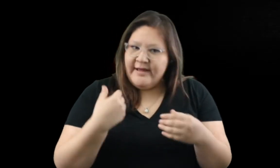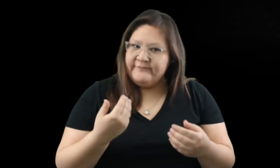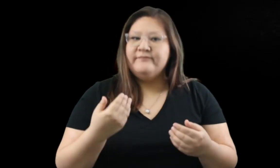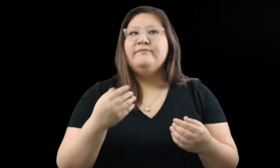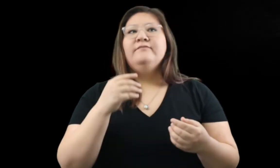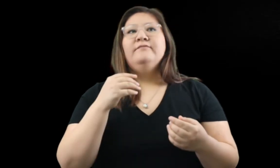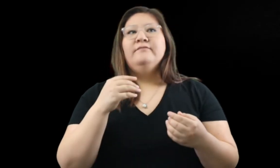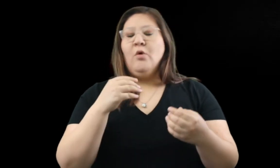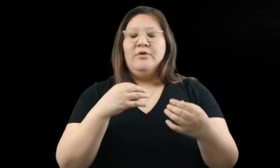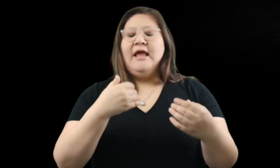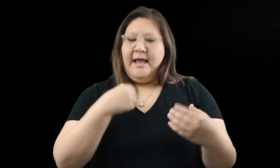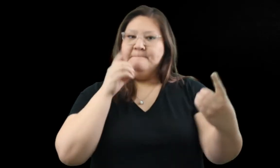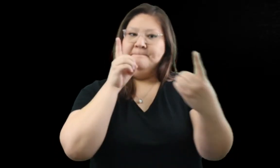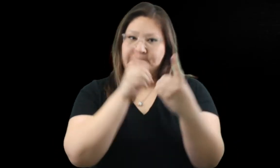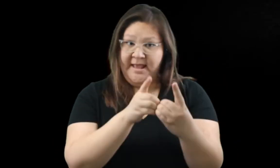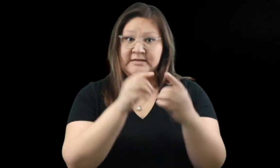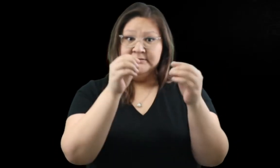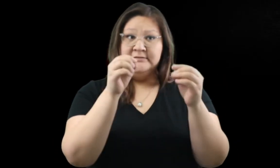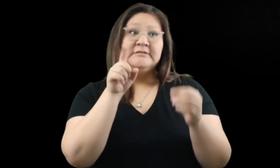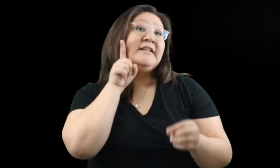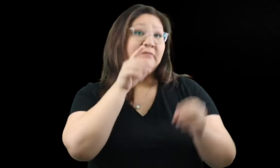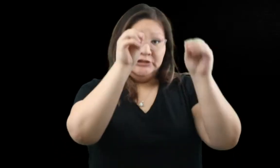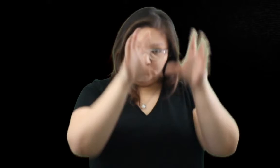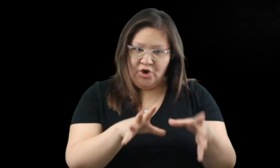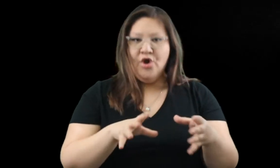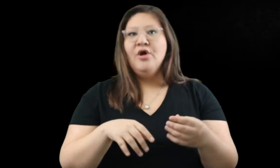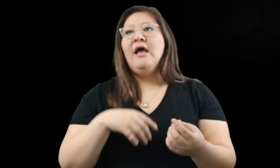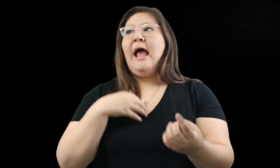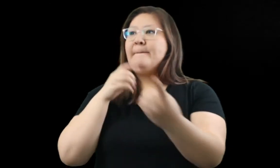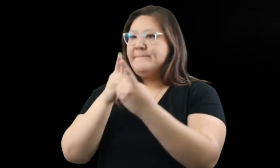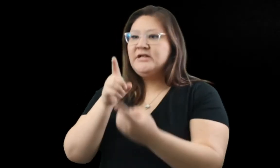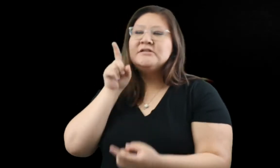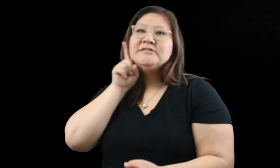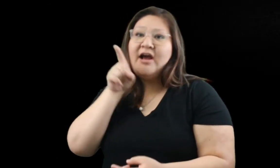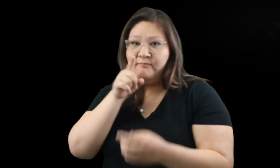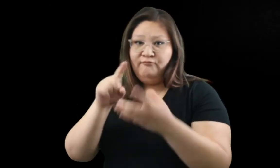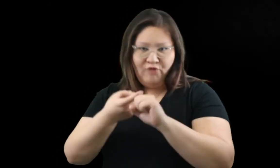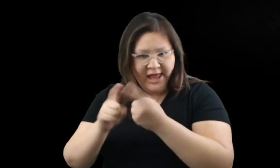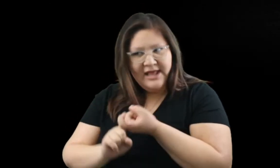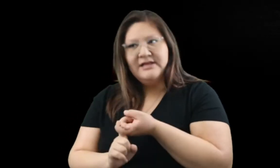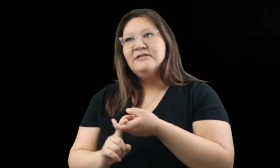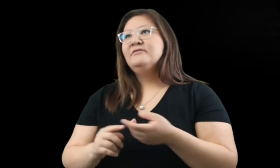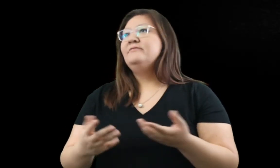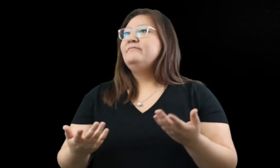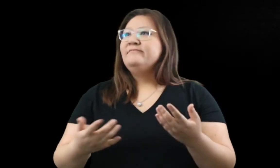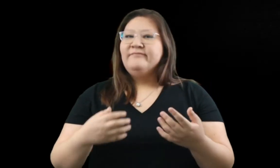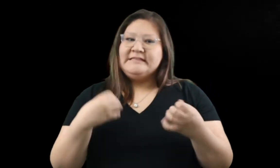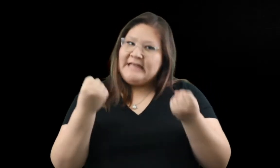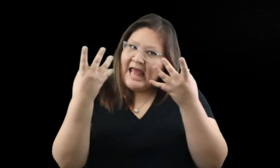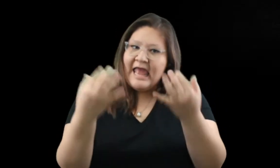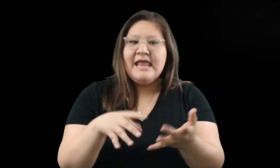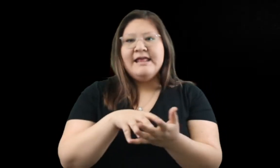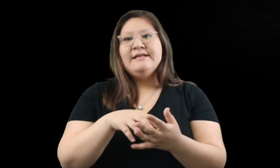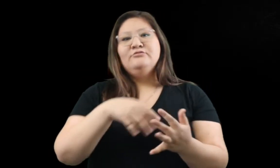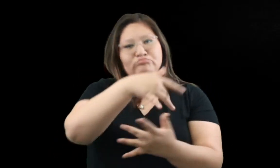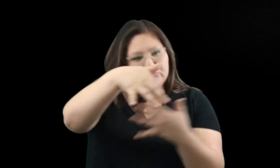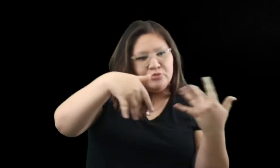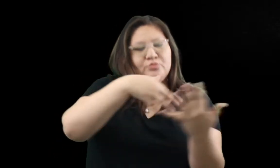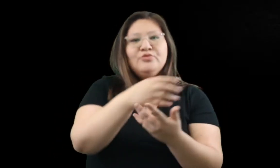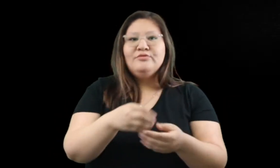That's when I started learning sign language, in a deaf program, with a deaf teacher and deaf friends.